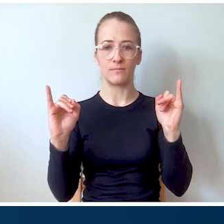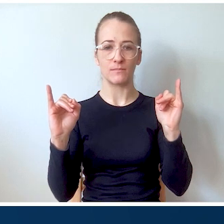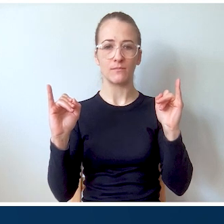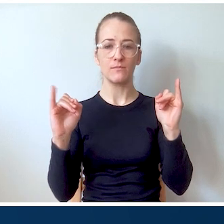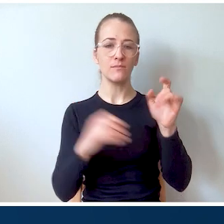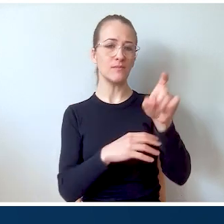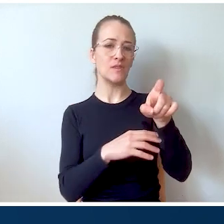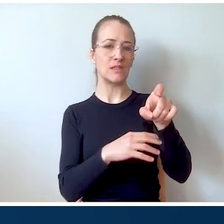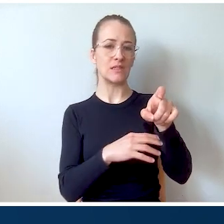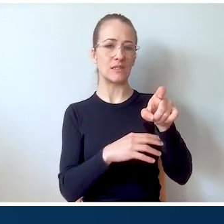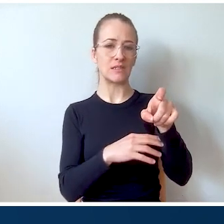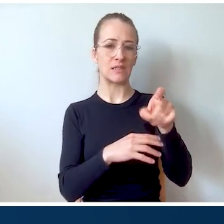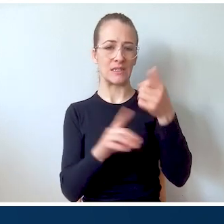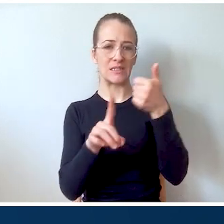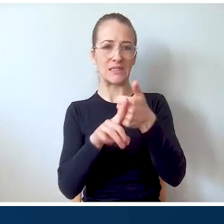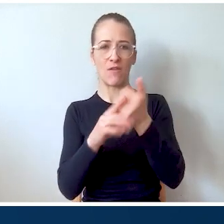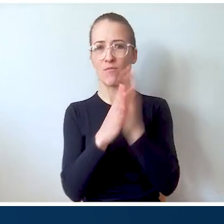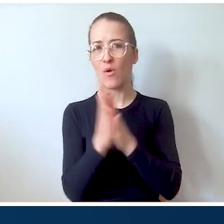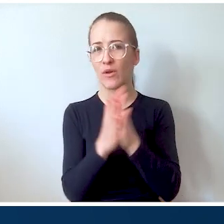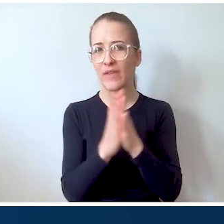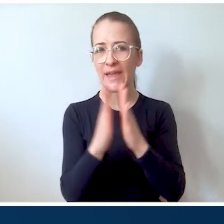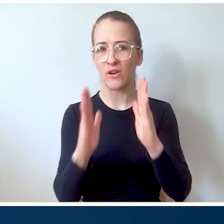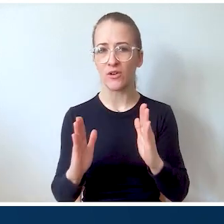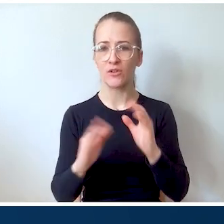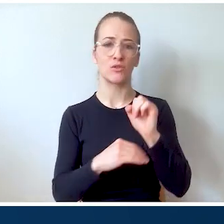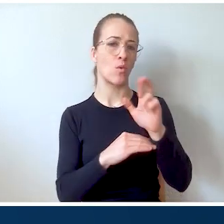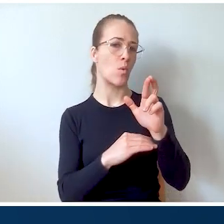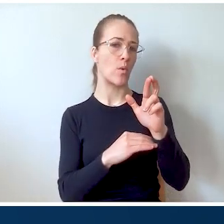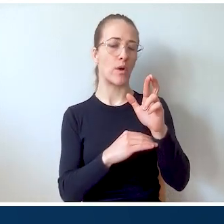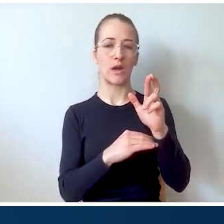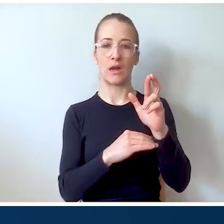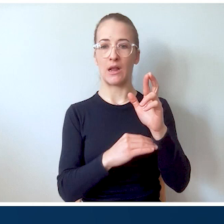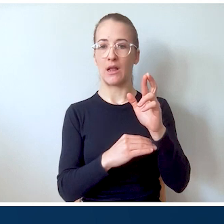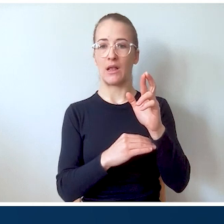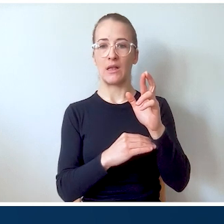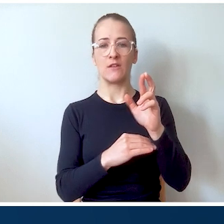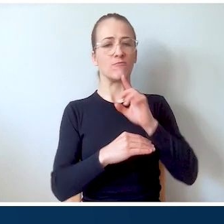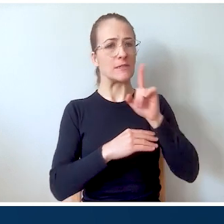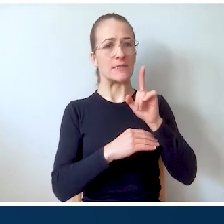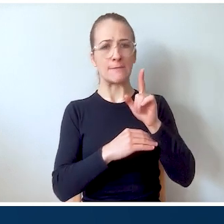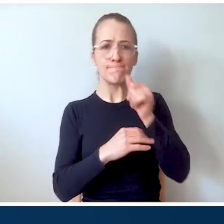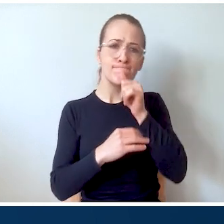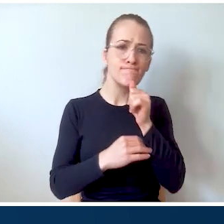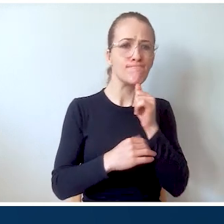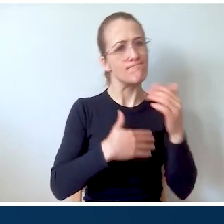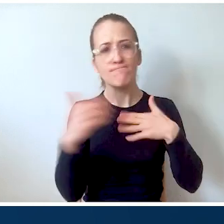we need to be self-motivators or picking ourselves up by our bootstraps,